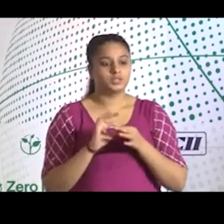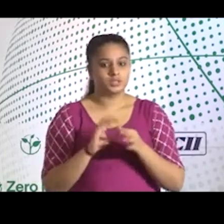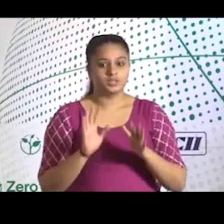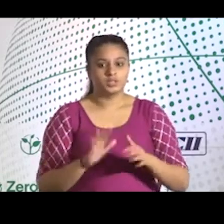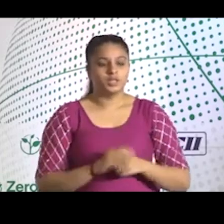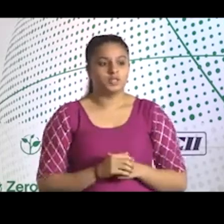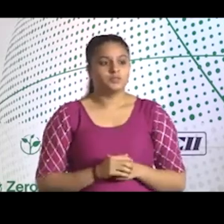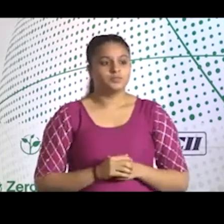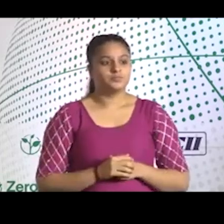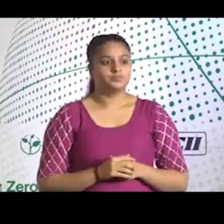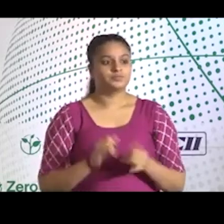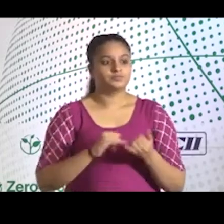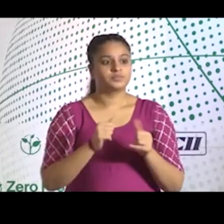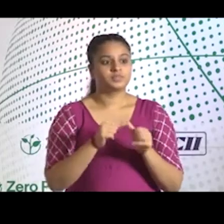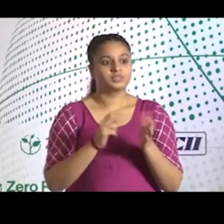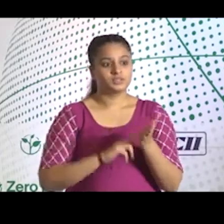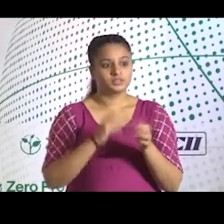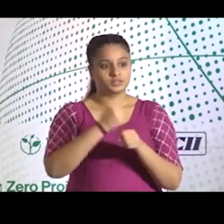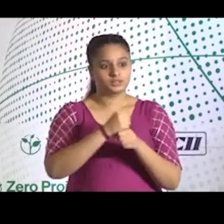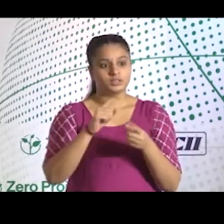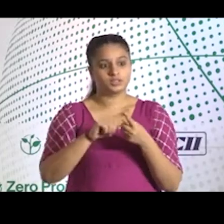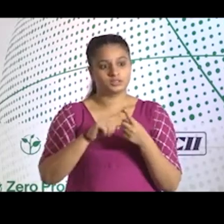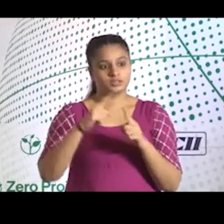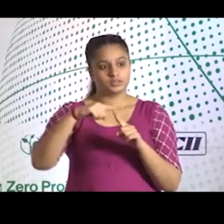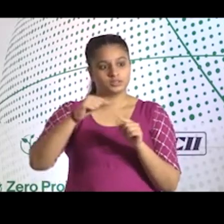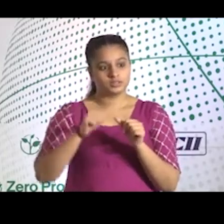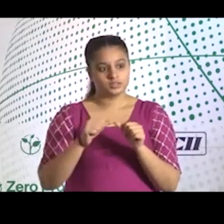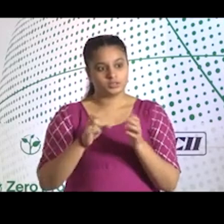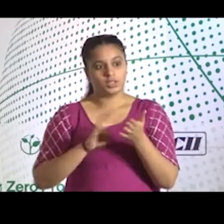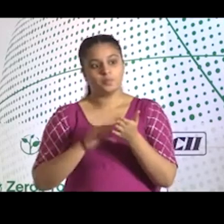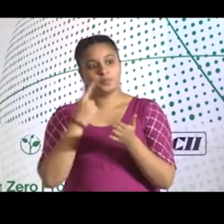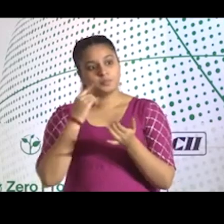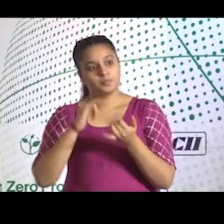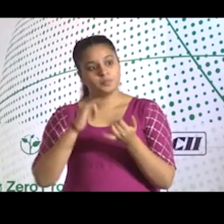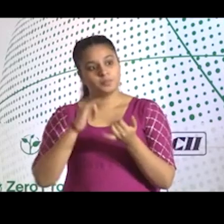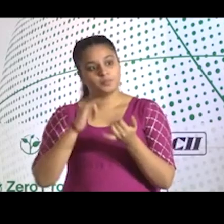Sangita Mishra, who has muscular dystrophy. Dystrophy.